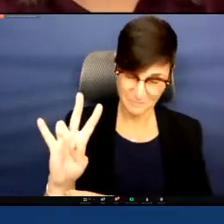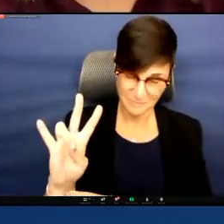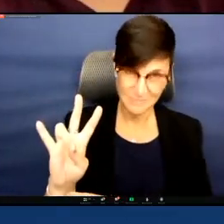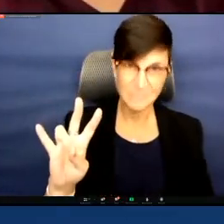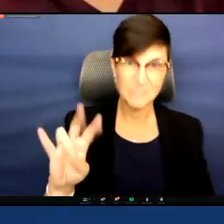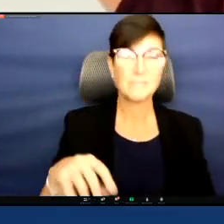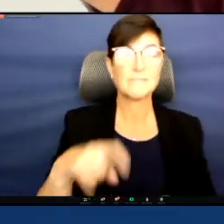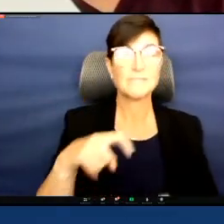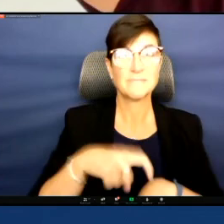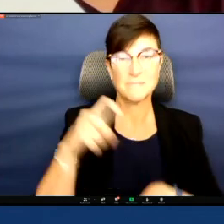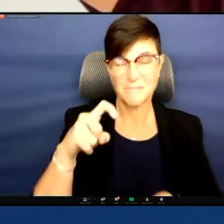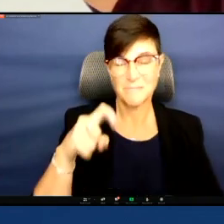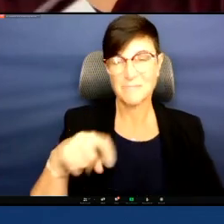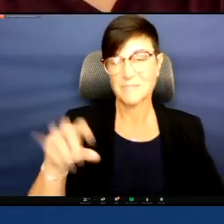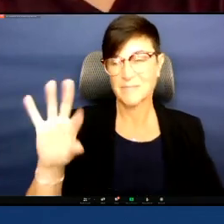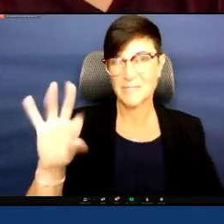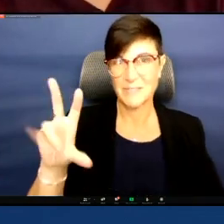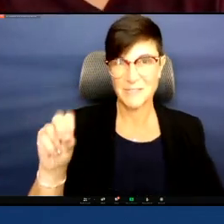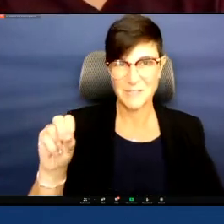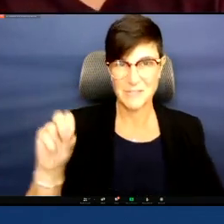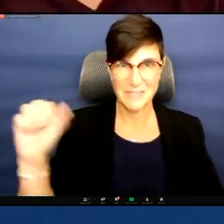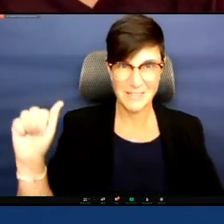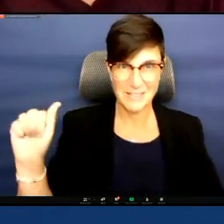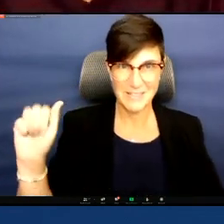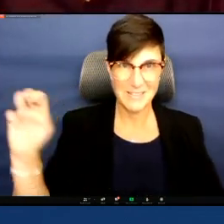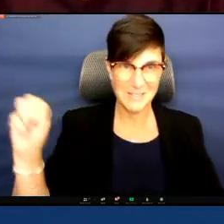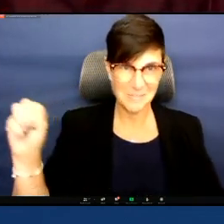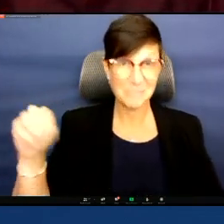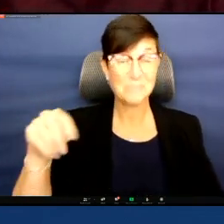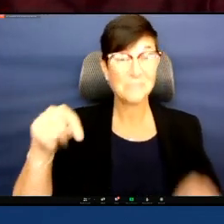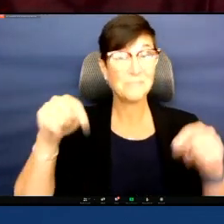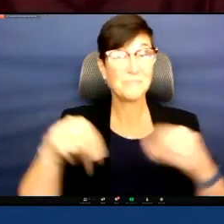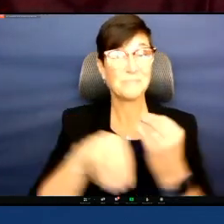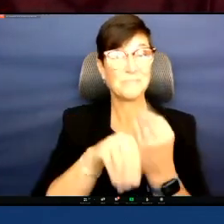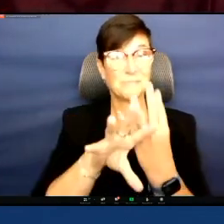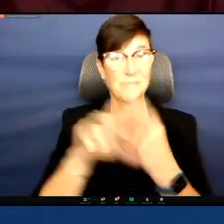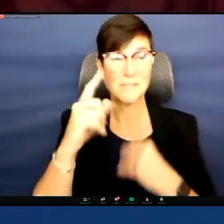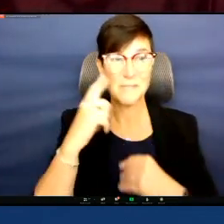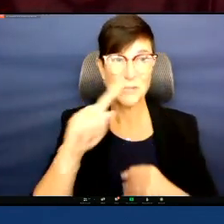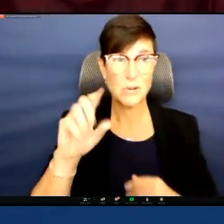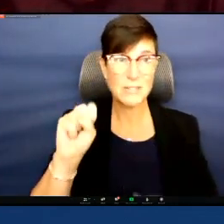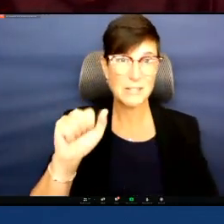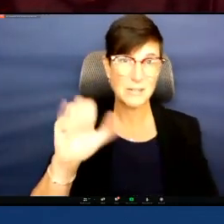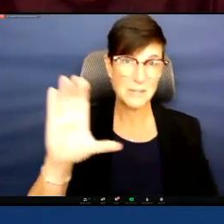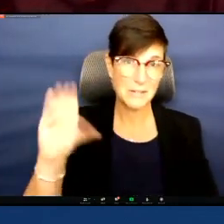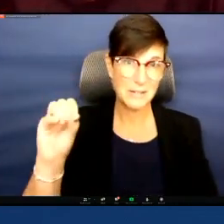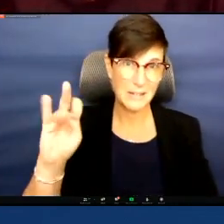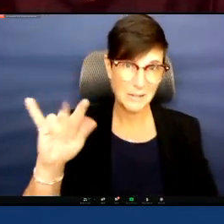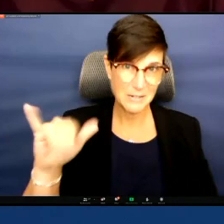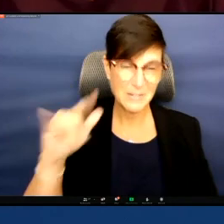This is the time and place set for Sacramento County to conduc an informative budget workshop this morning for the public.